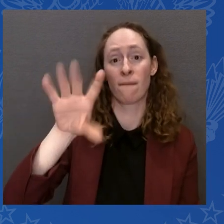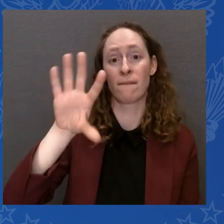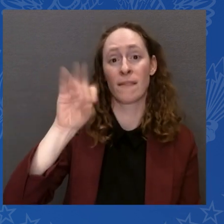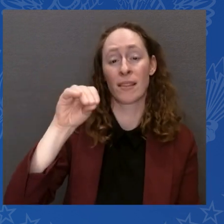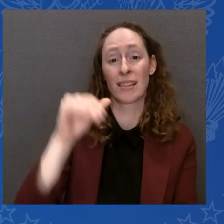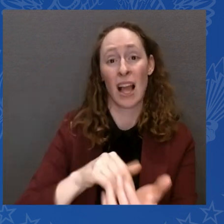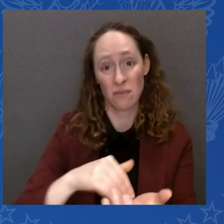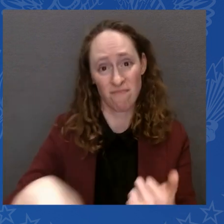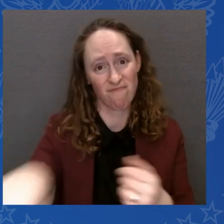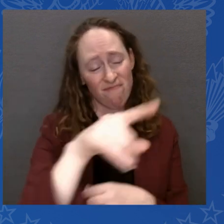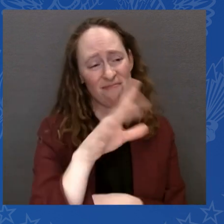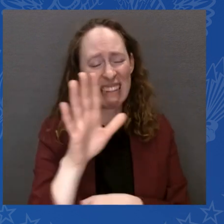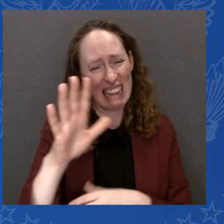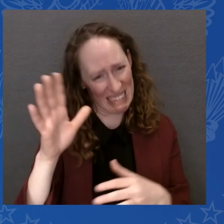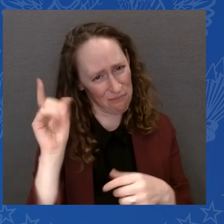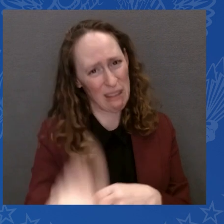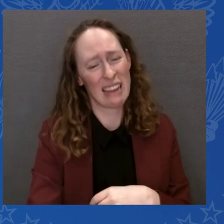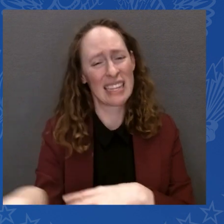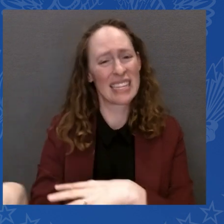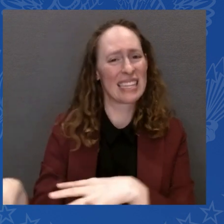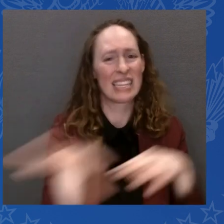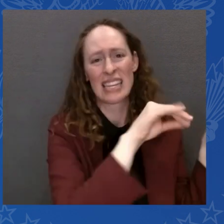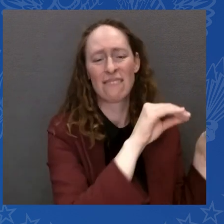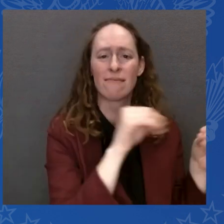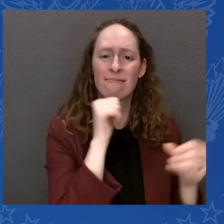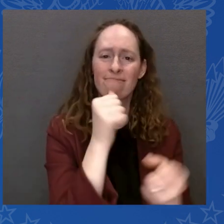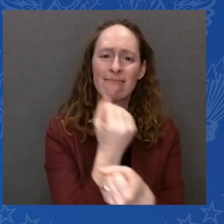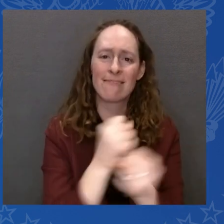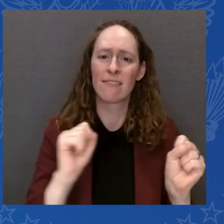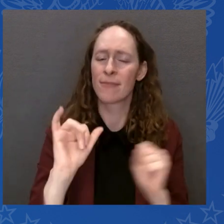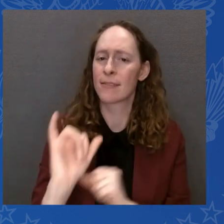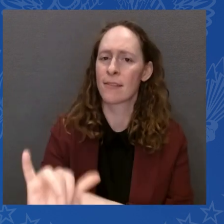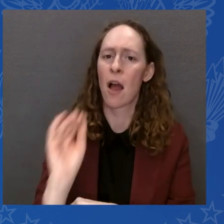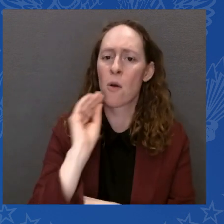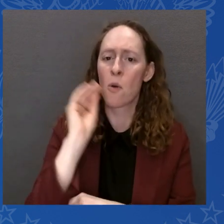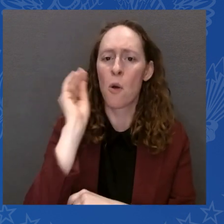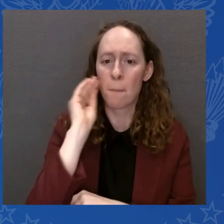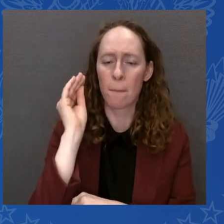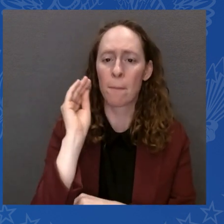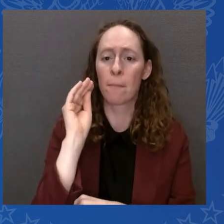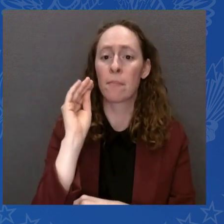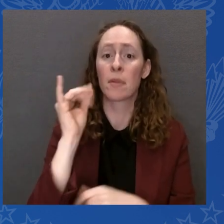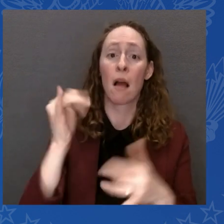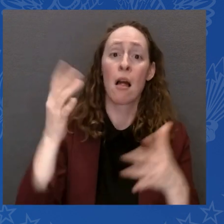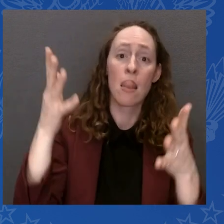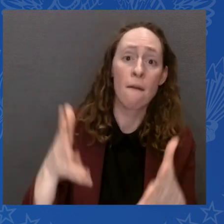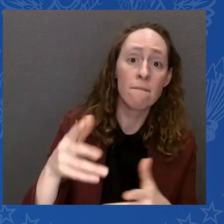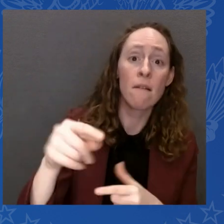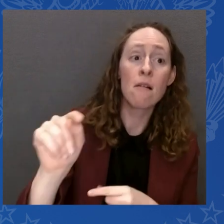And under 300 people are still in shelters. But, tragically, 21 people died.